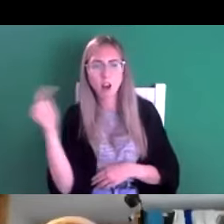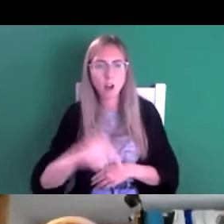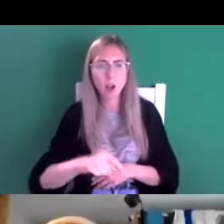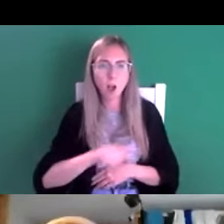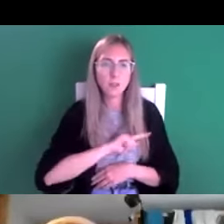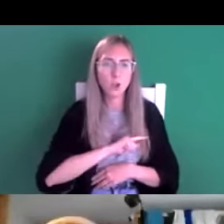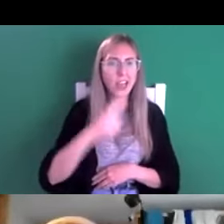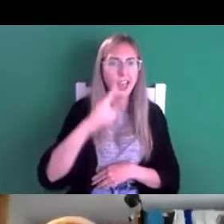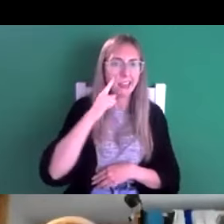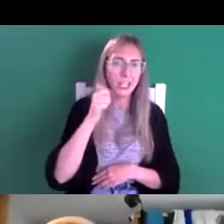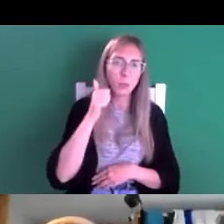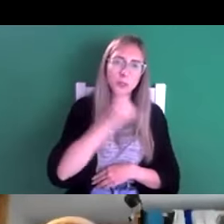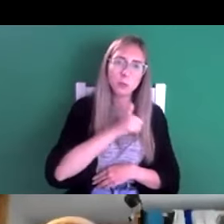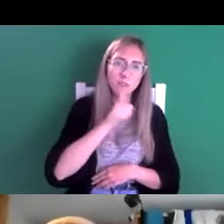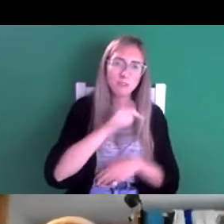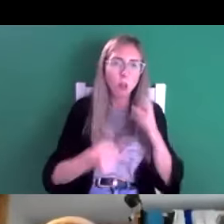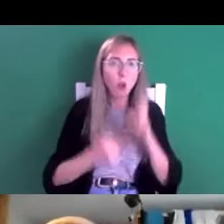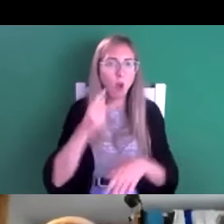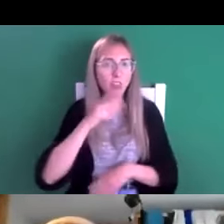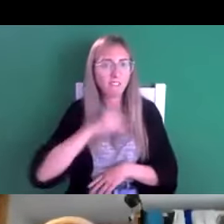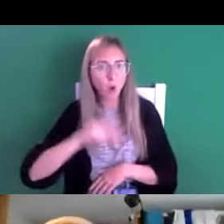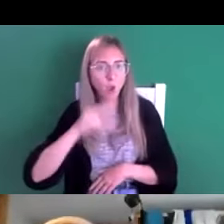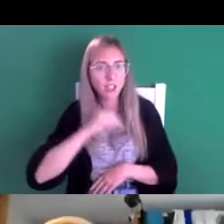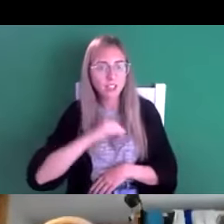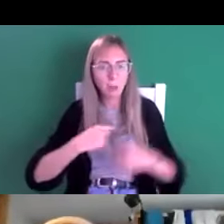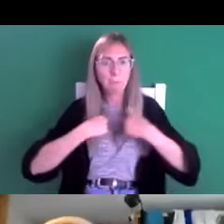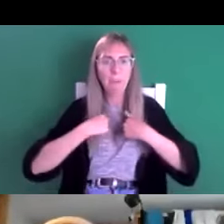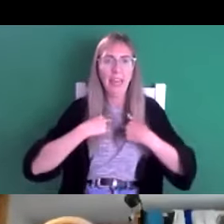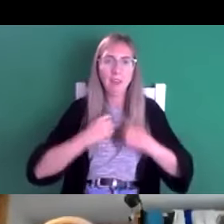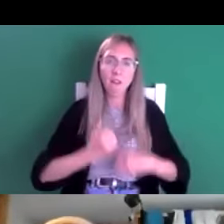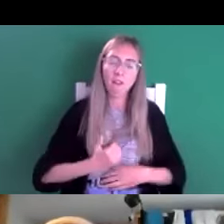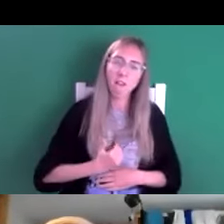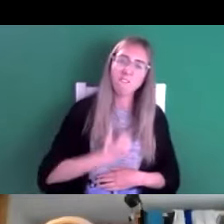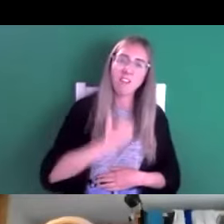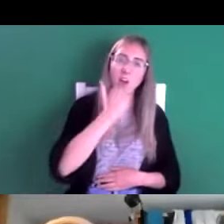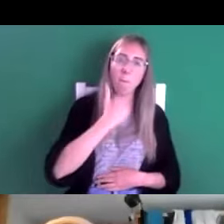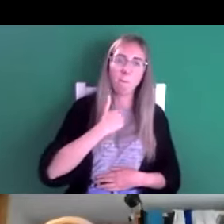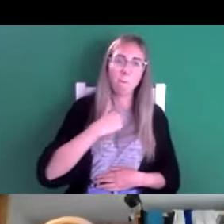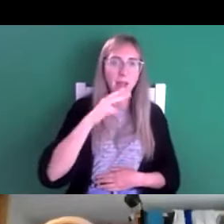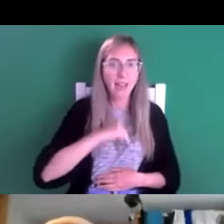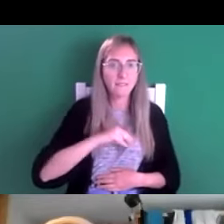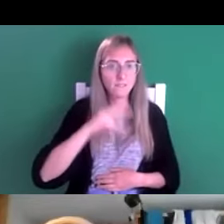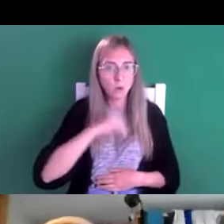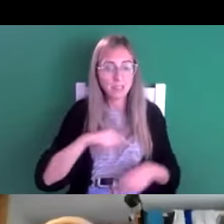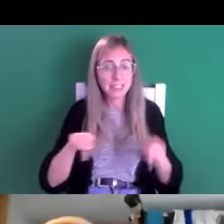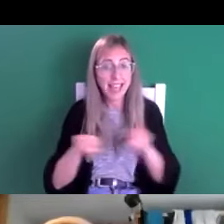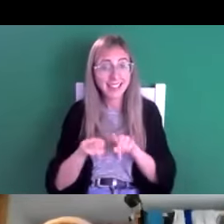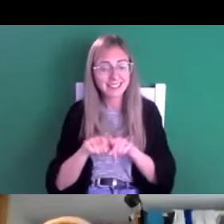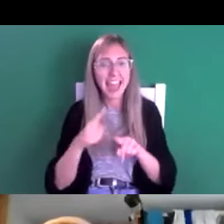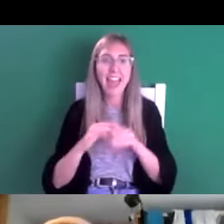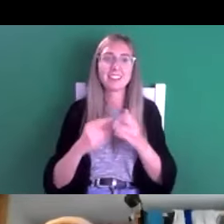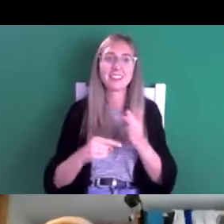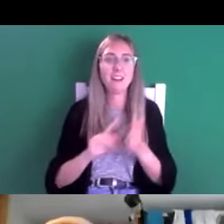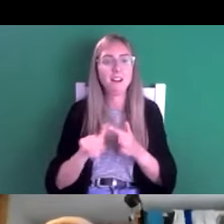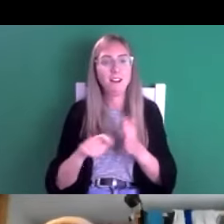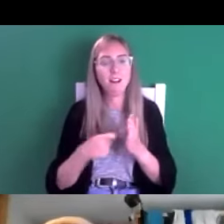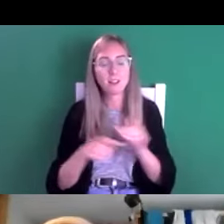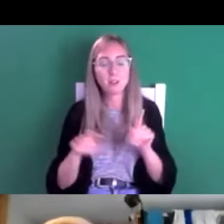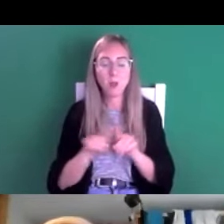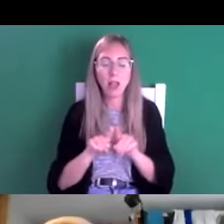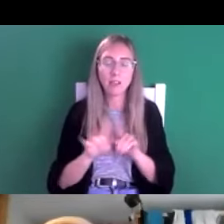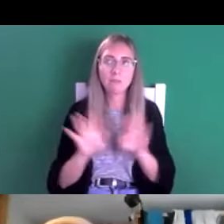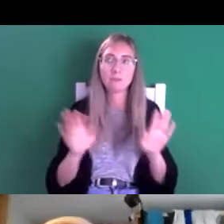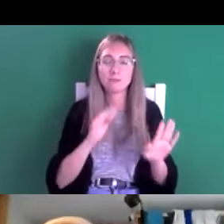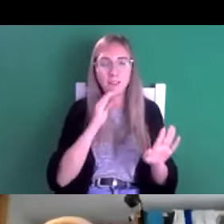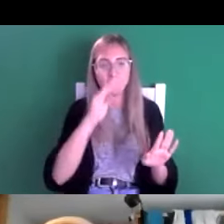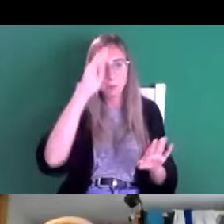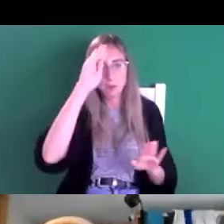from mine and you've had extras so it's a break from my monotonous drone um so i think that's it